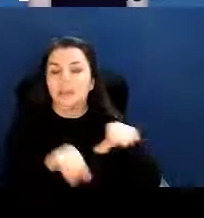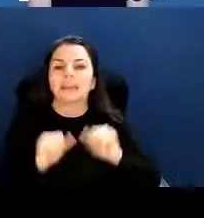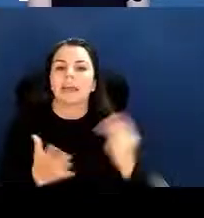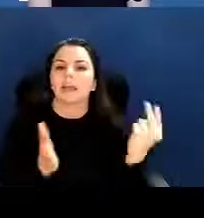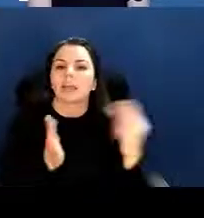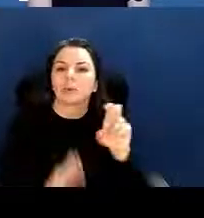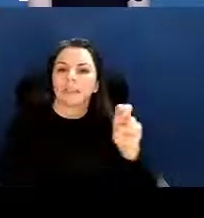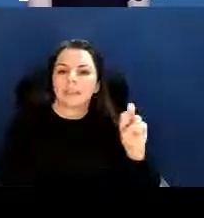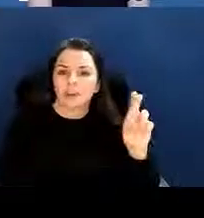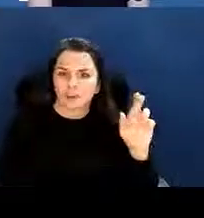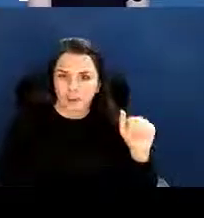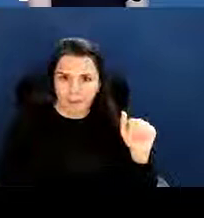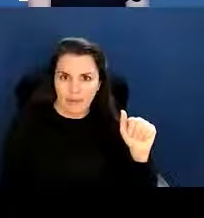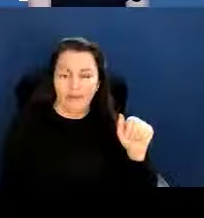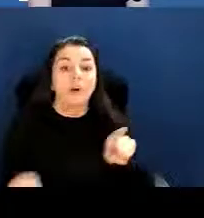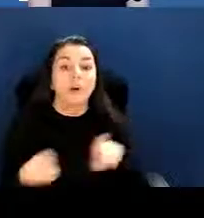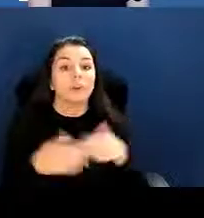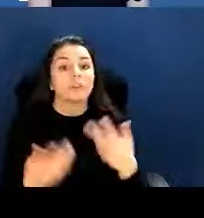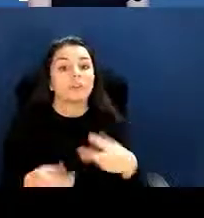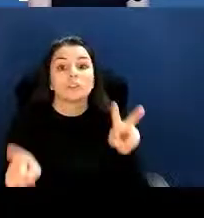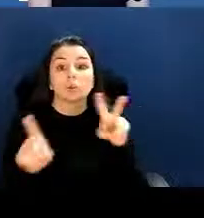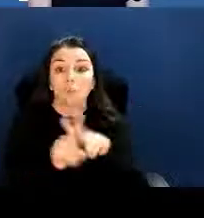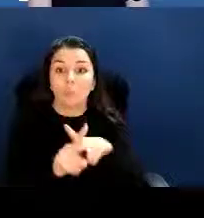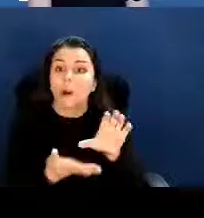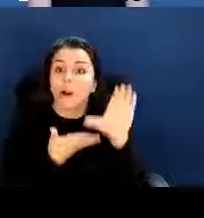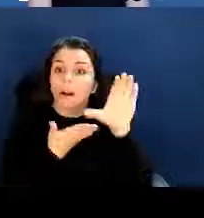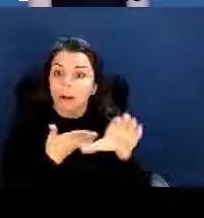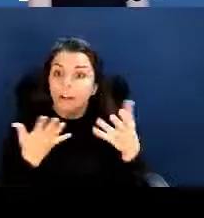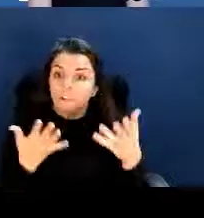and once it was awarded you can also find our information on the NOA.